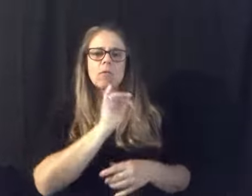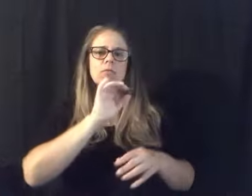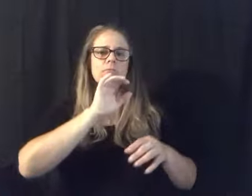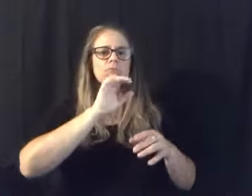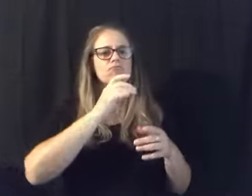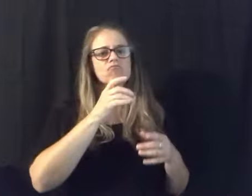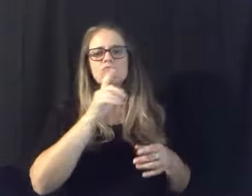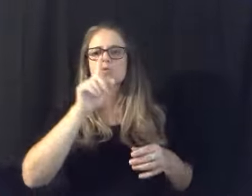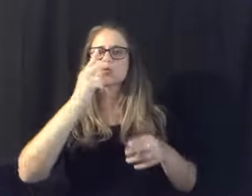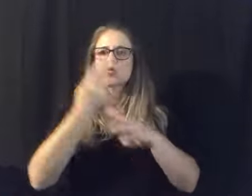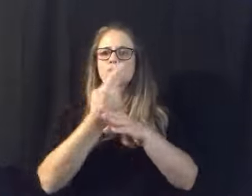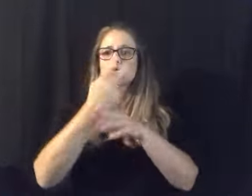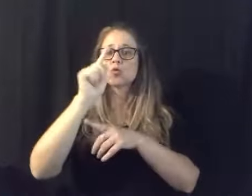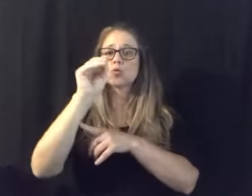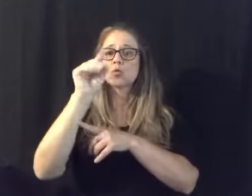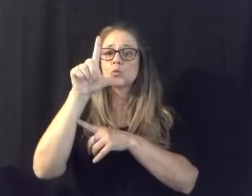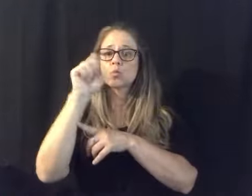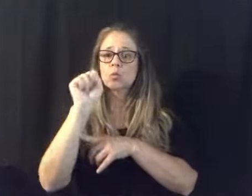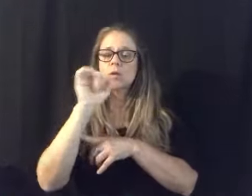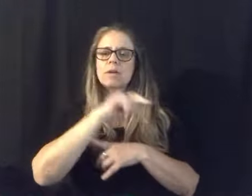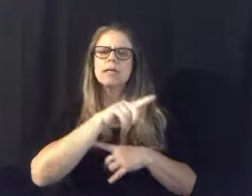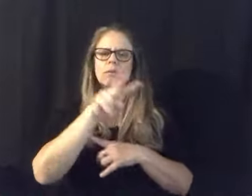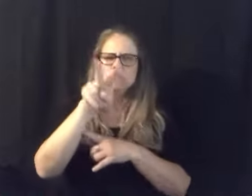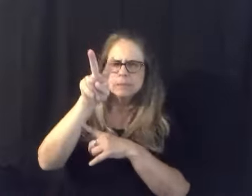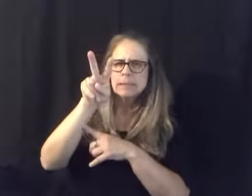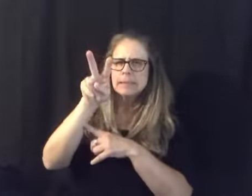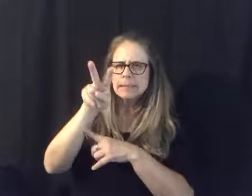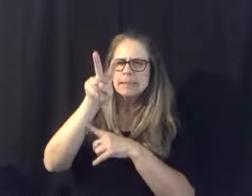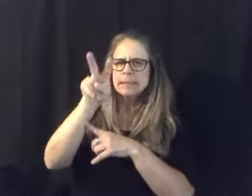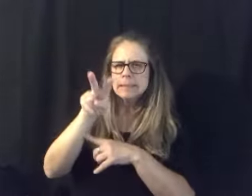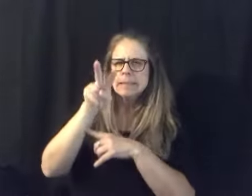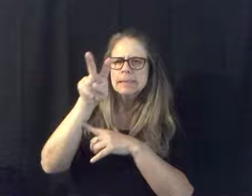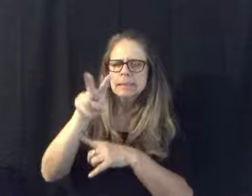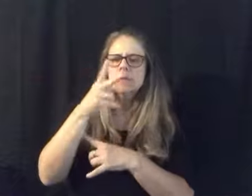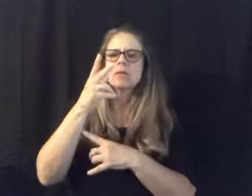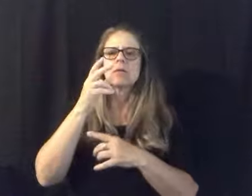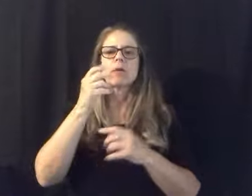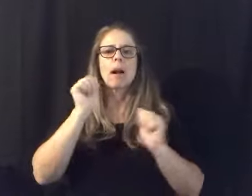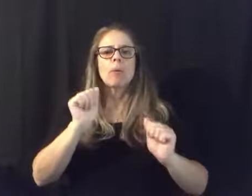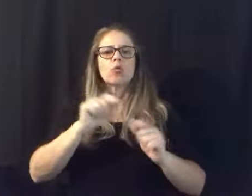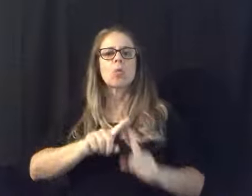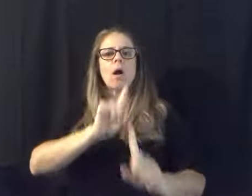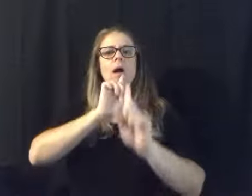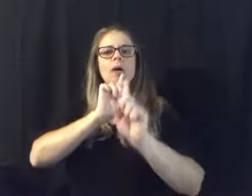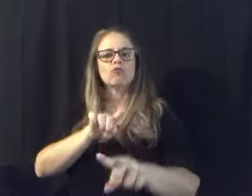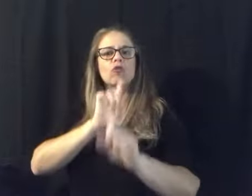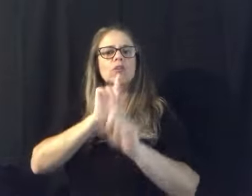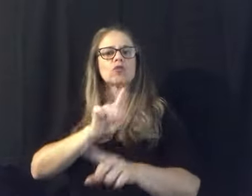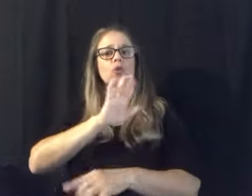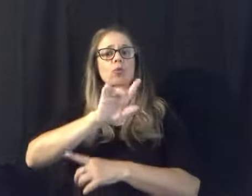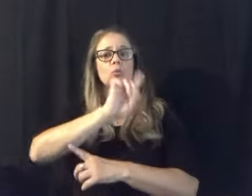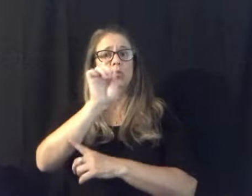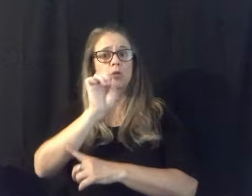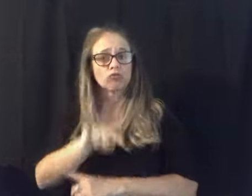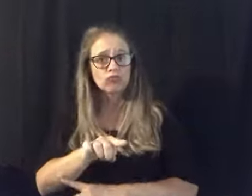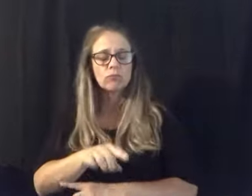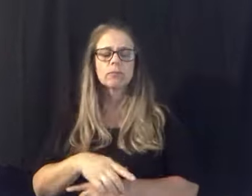using tools to clarify the questions.